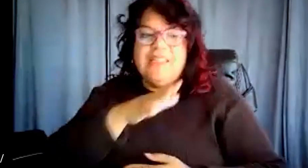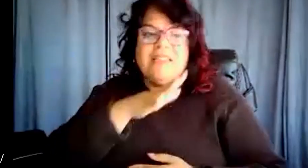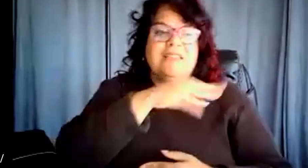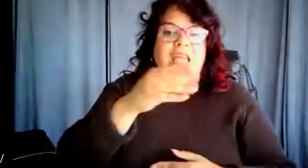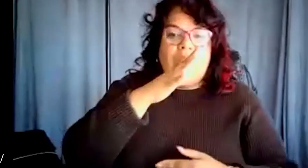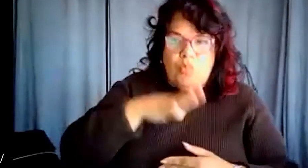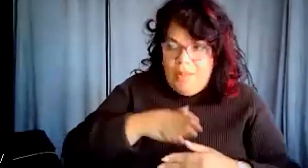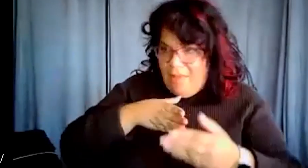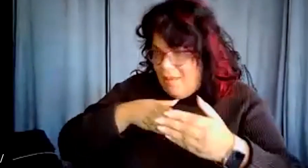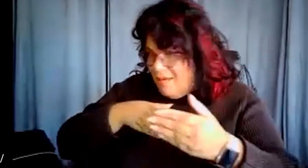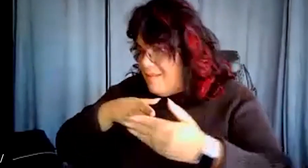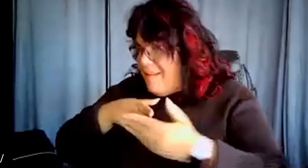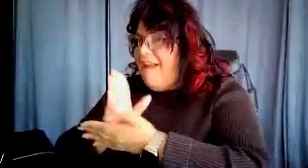for people with disabilities at that moment.